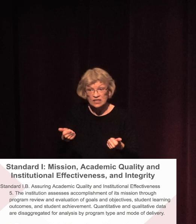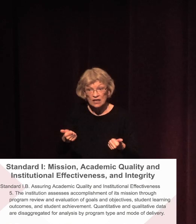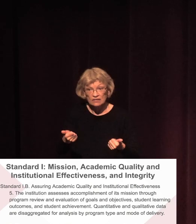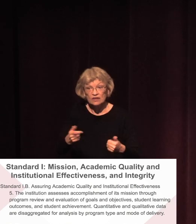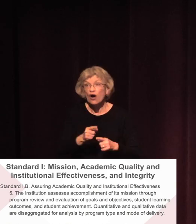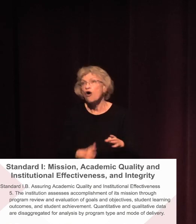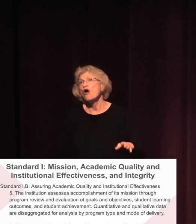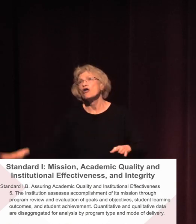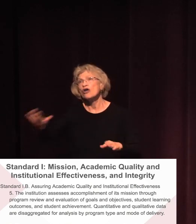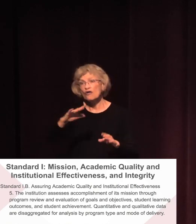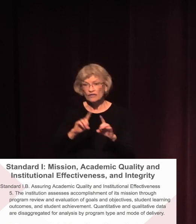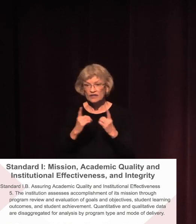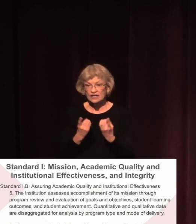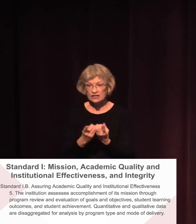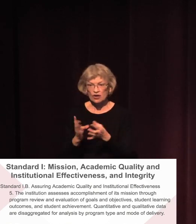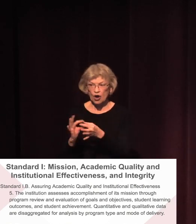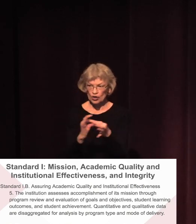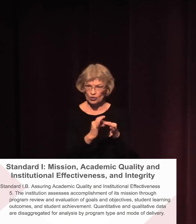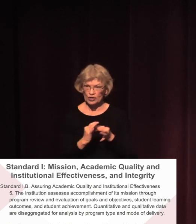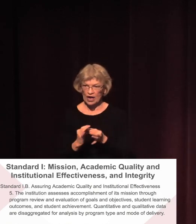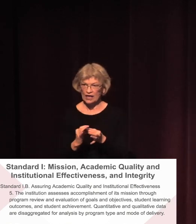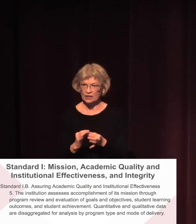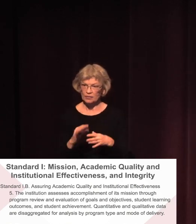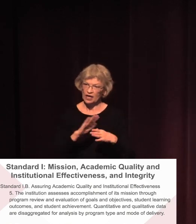And groups participate in governance and decision-making appropriate in the scope of their roles across the district